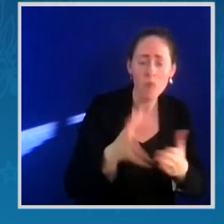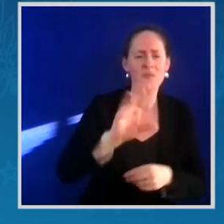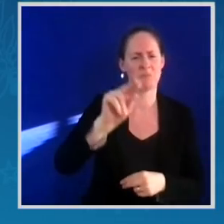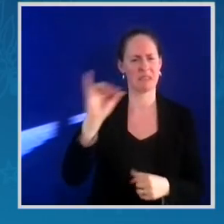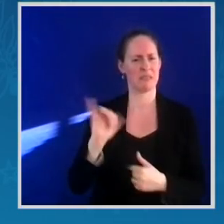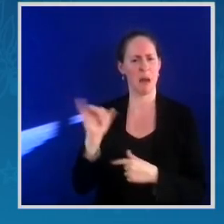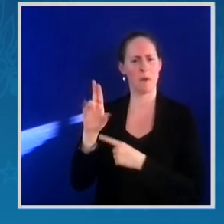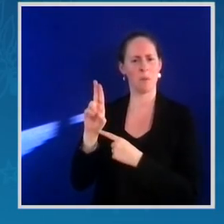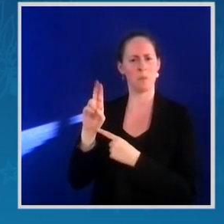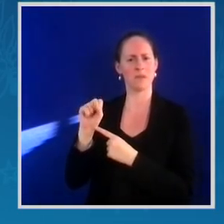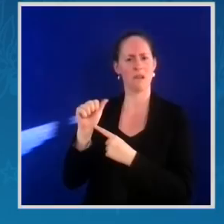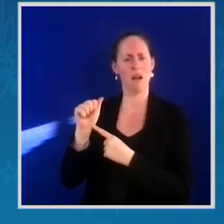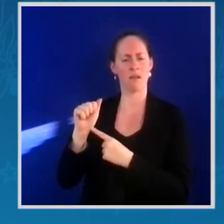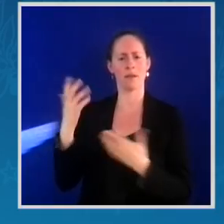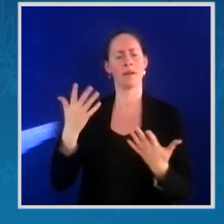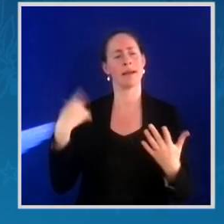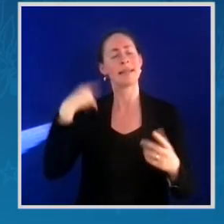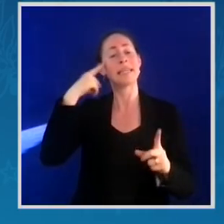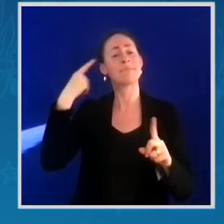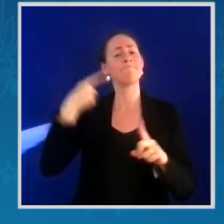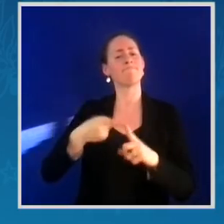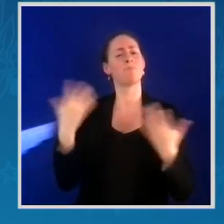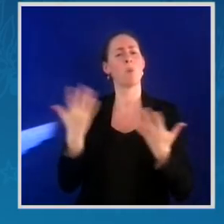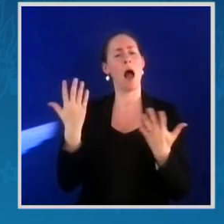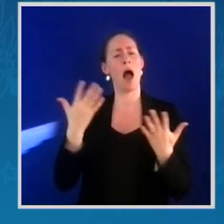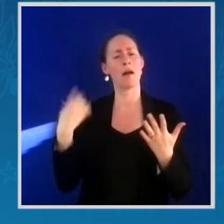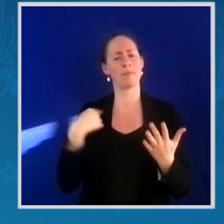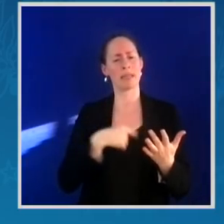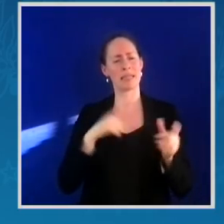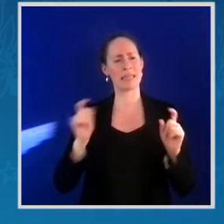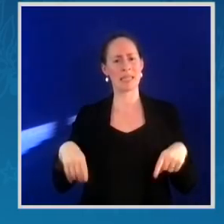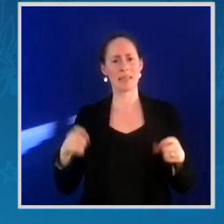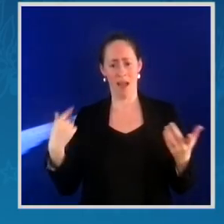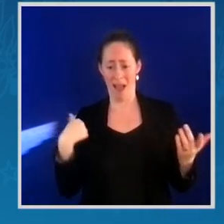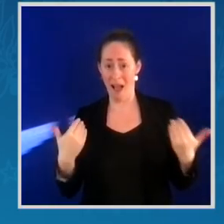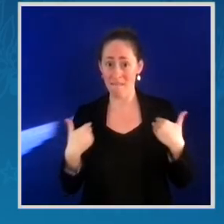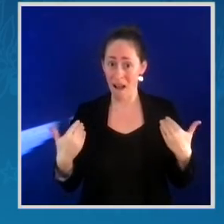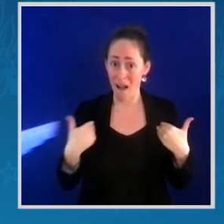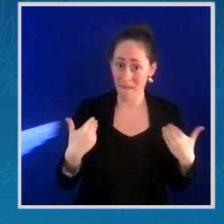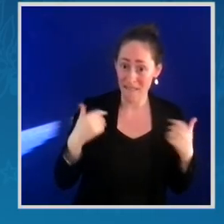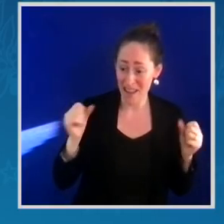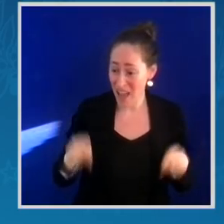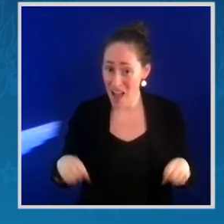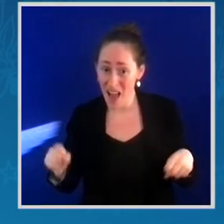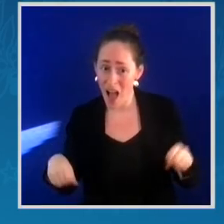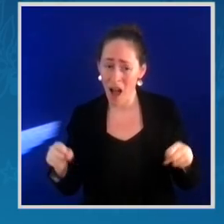And those of us who have resources need to do much more to invest in girls and women around the world.